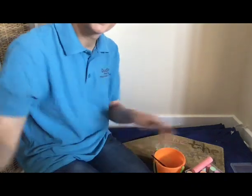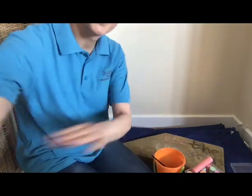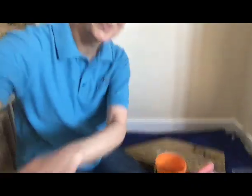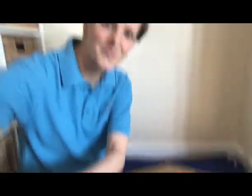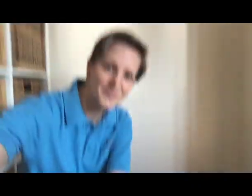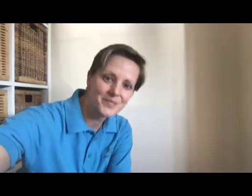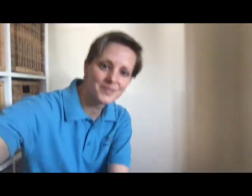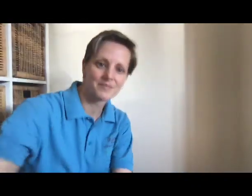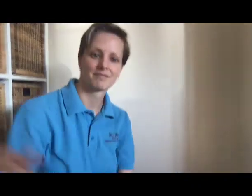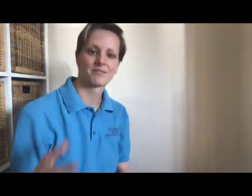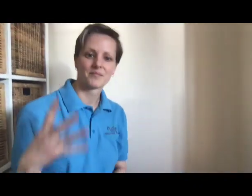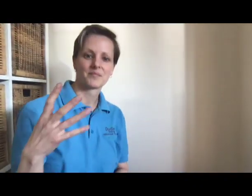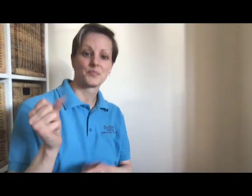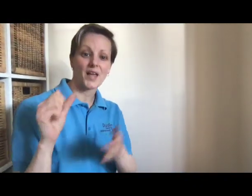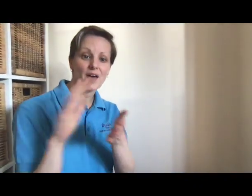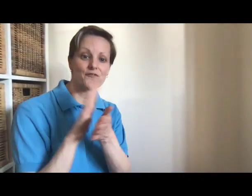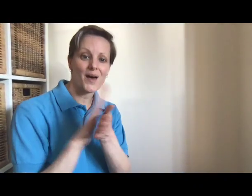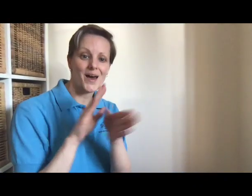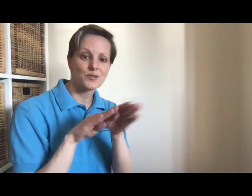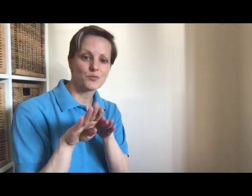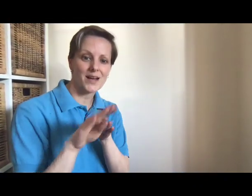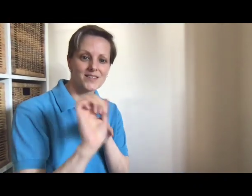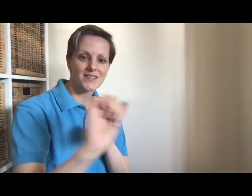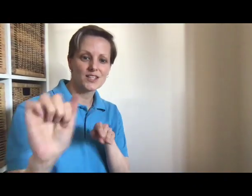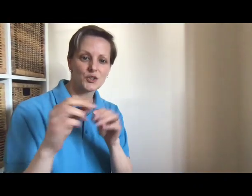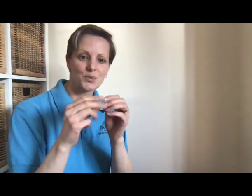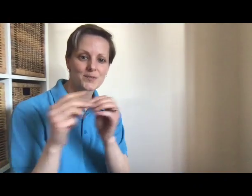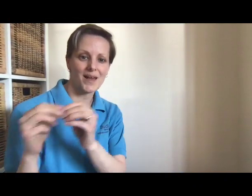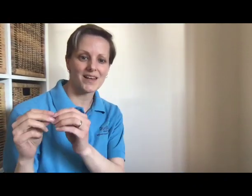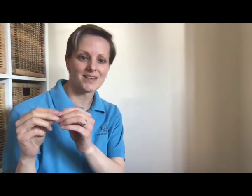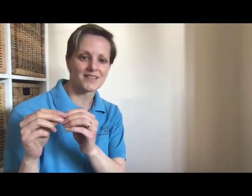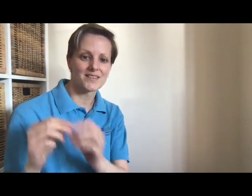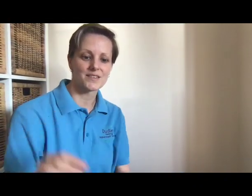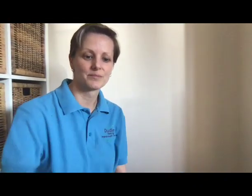Have fun practising your spellings!